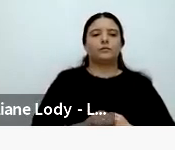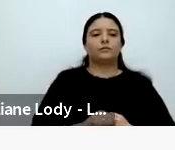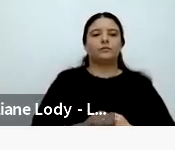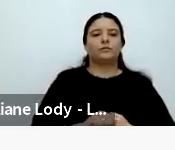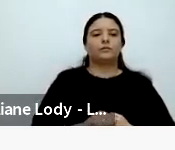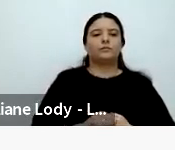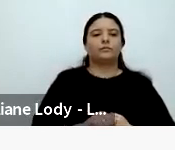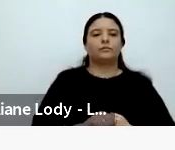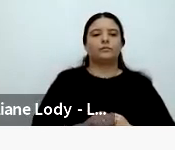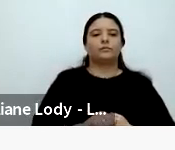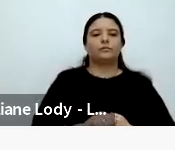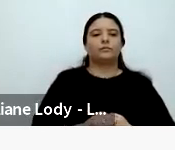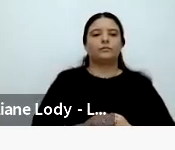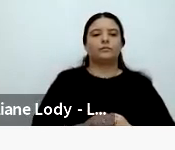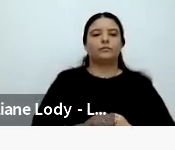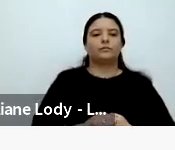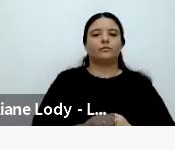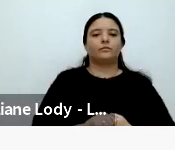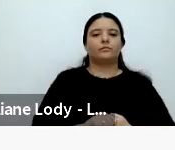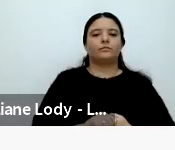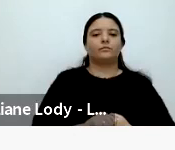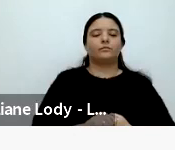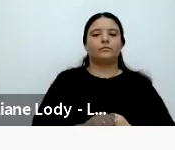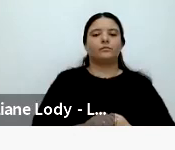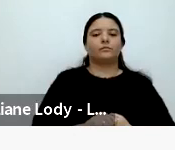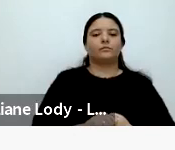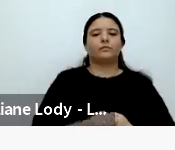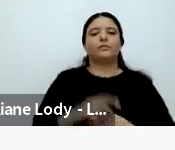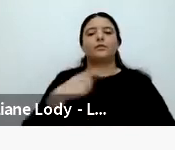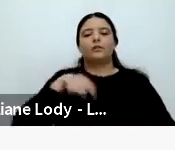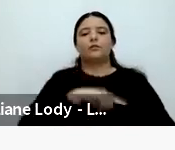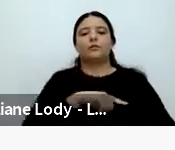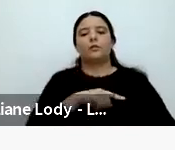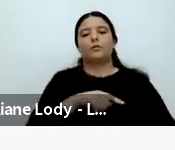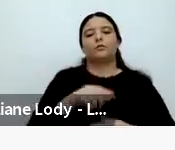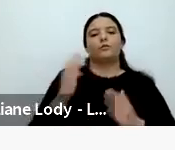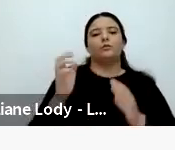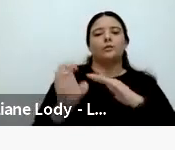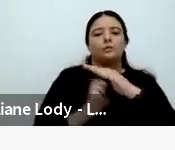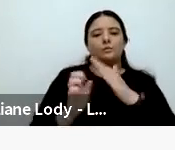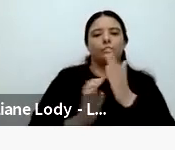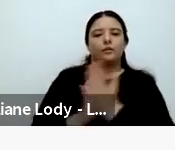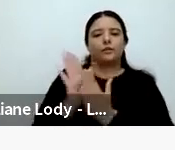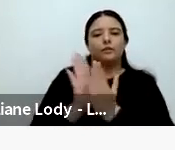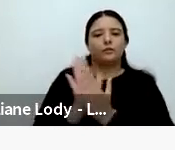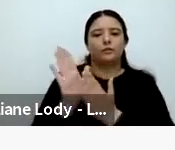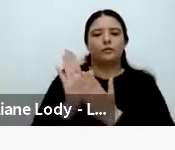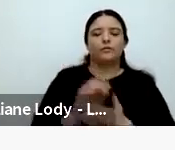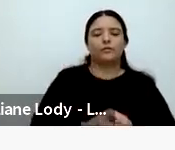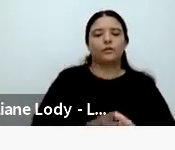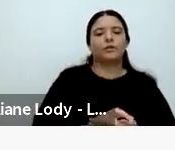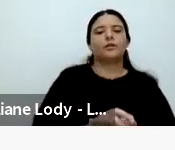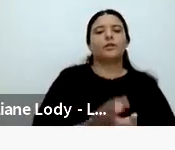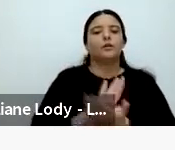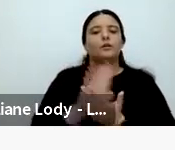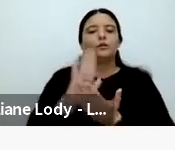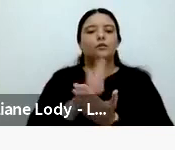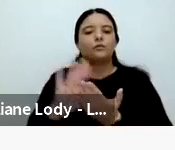as they are not as they wish that they would be. And our editor told And our editor told us that our editor told us that fox news.